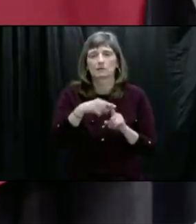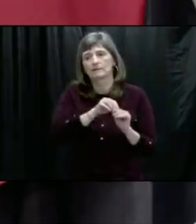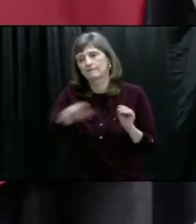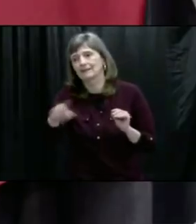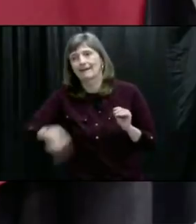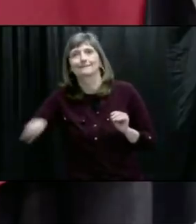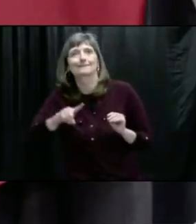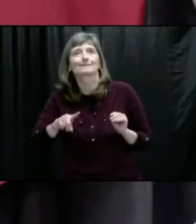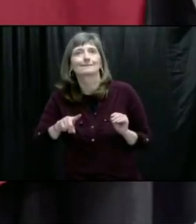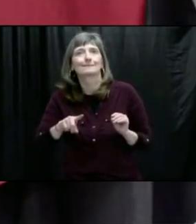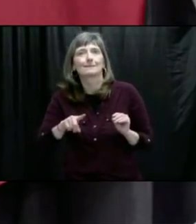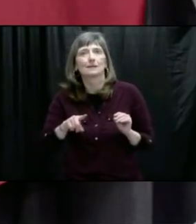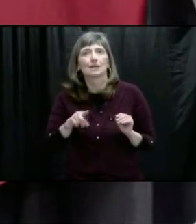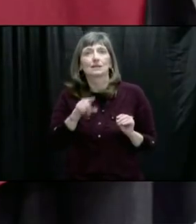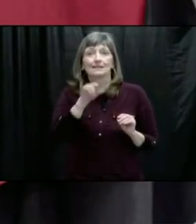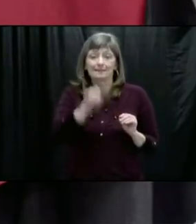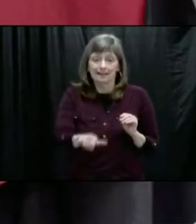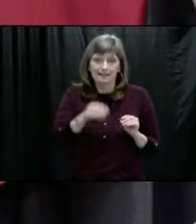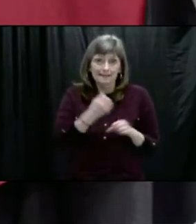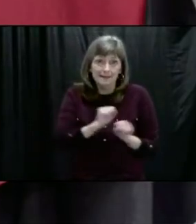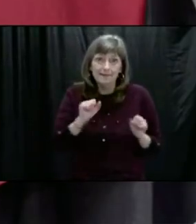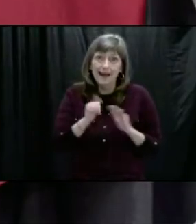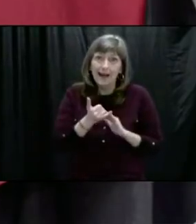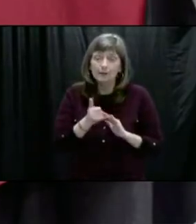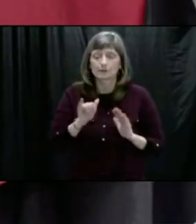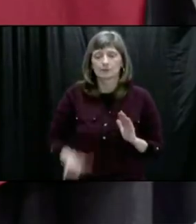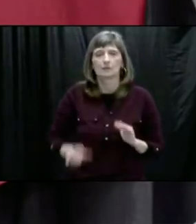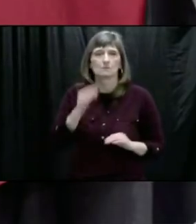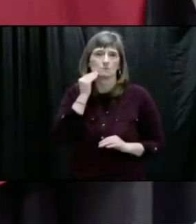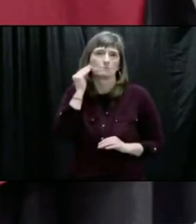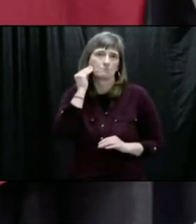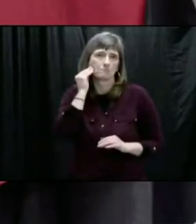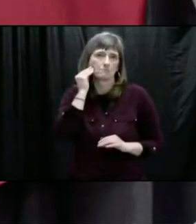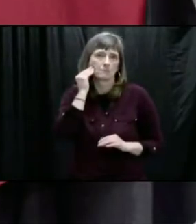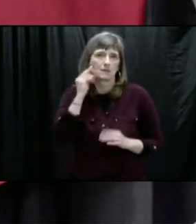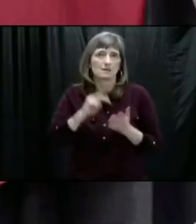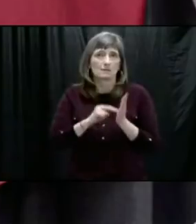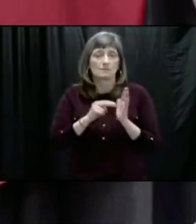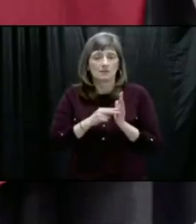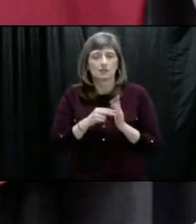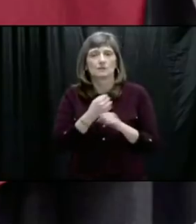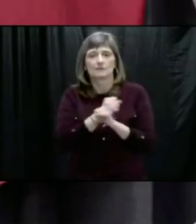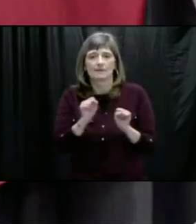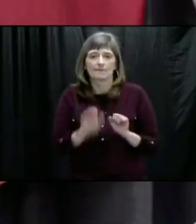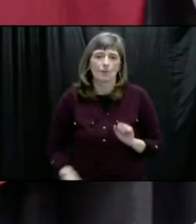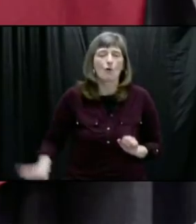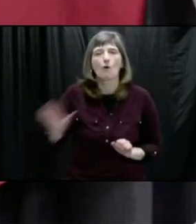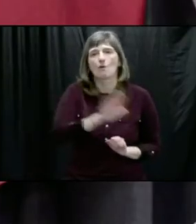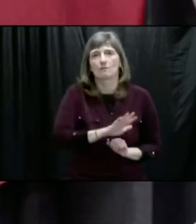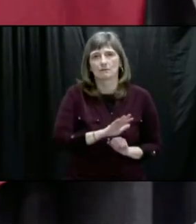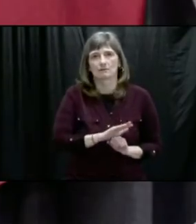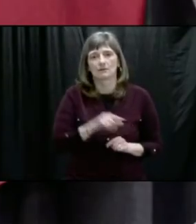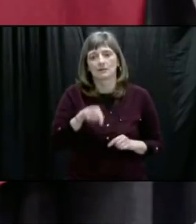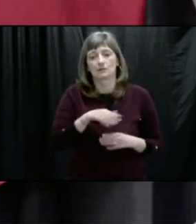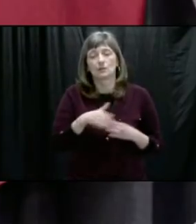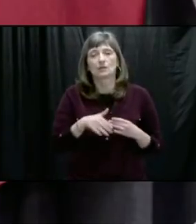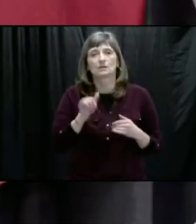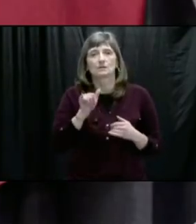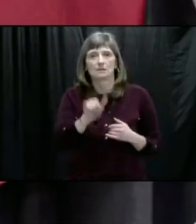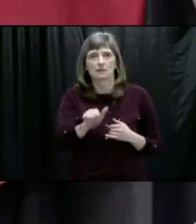THE VIRUS ONLY MOVES IF WE MOVE.